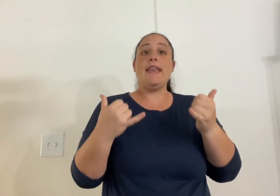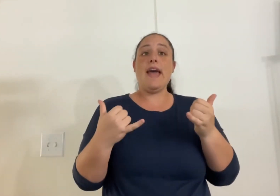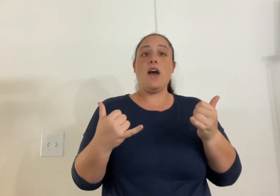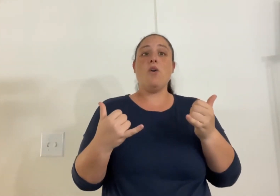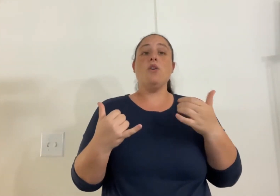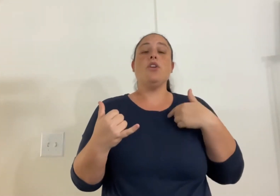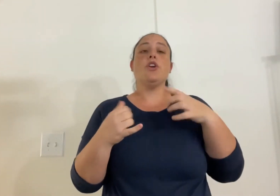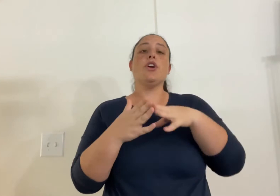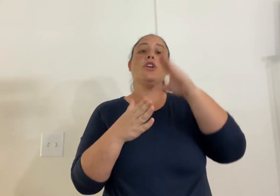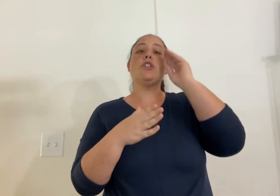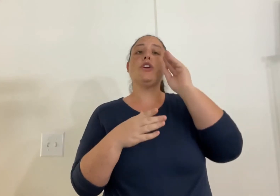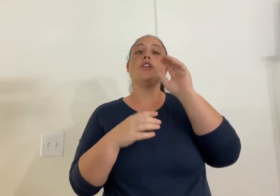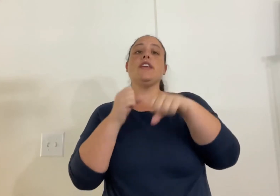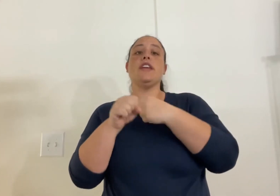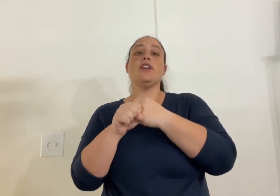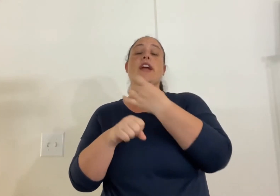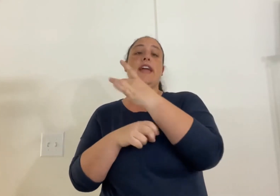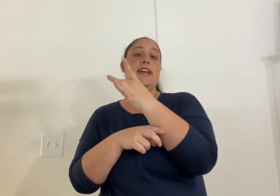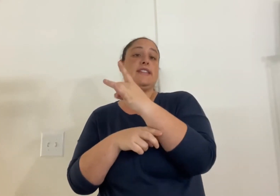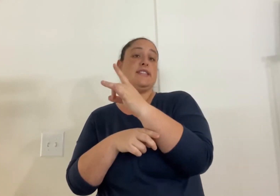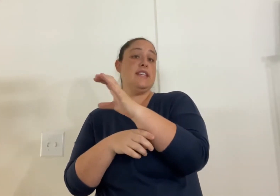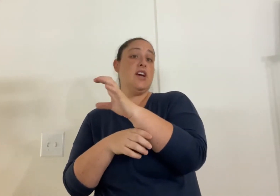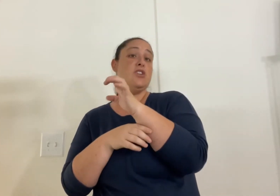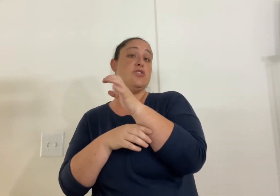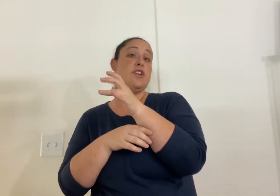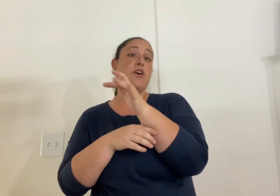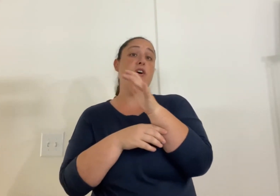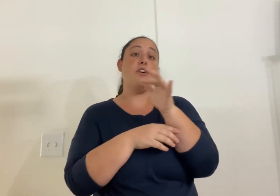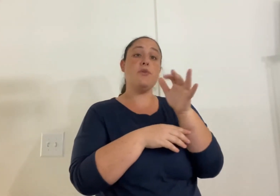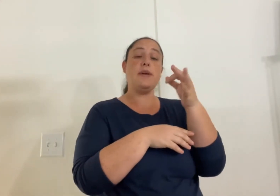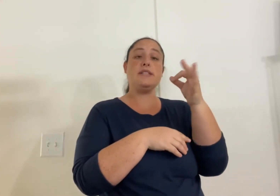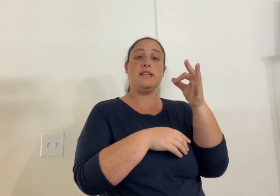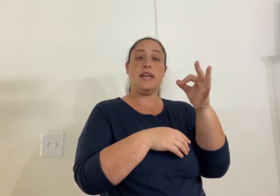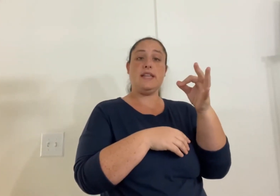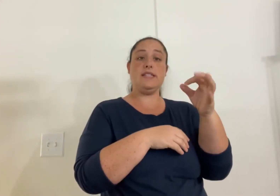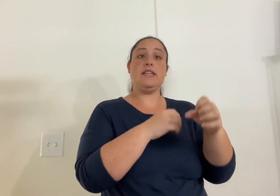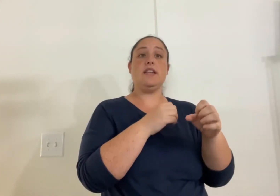Now you are going to learn year 1800 all the way to year 1900.